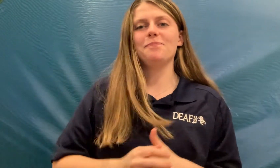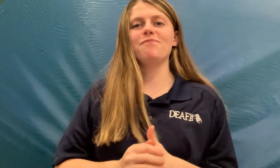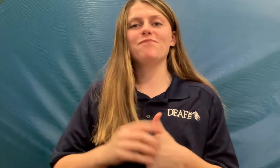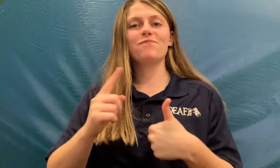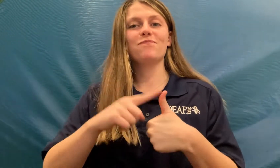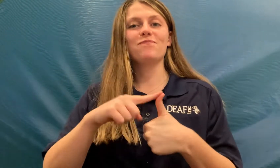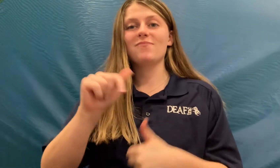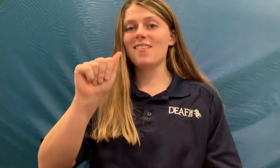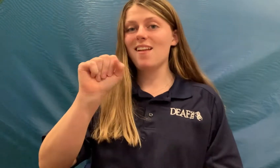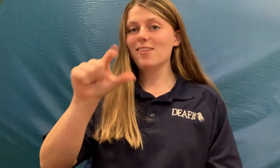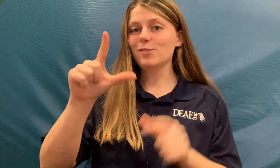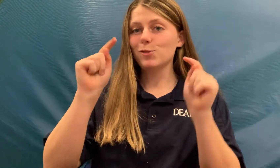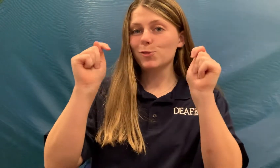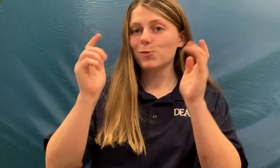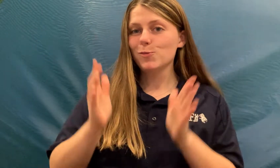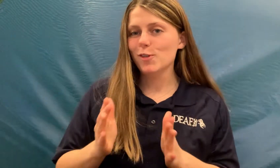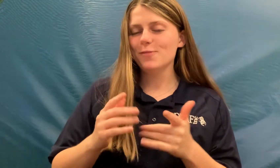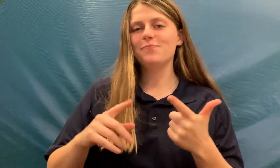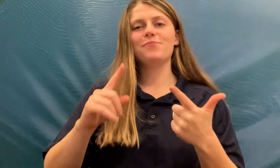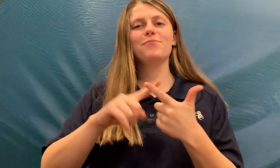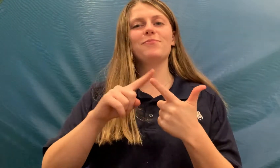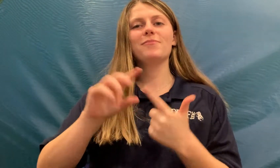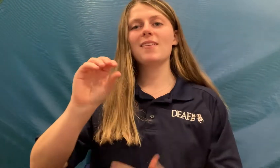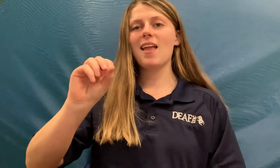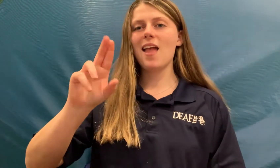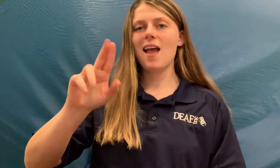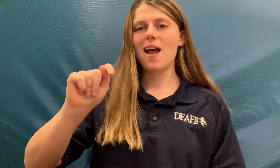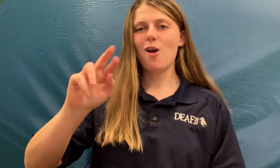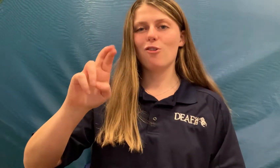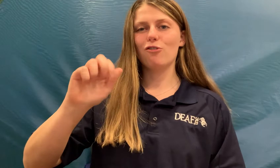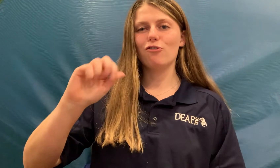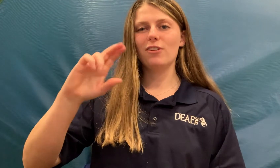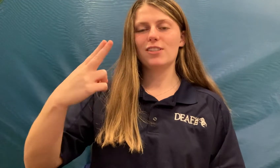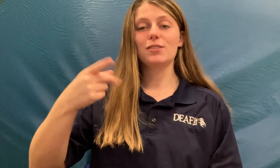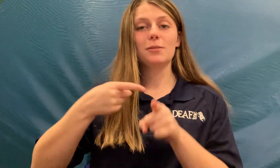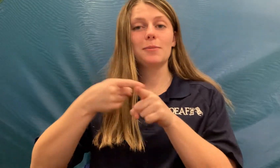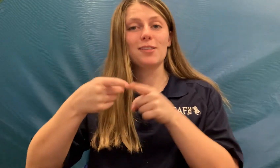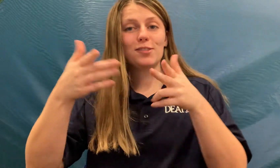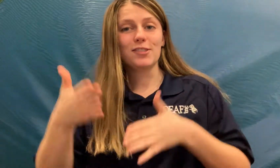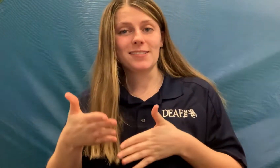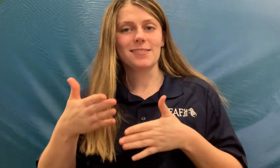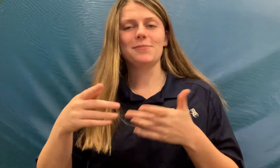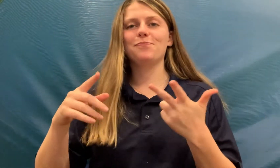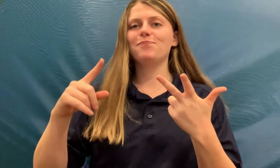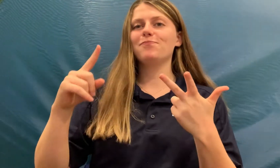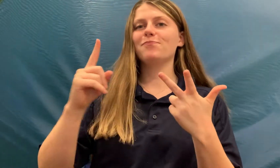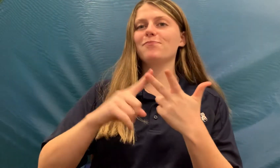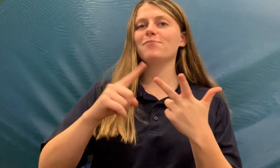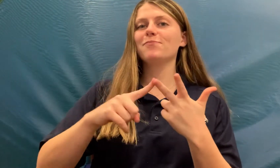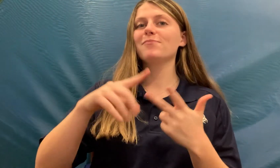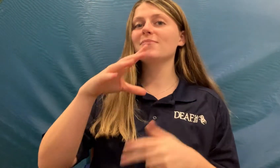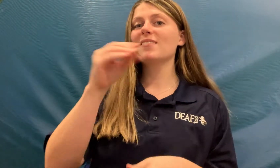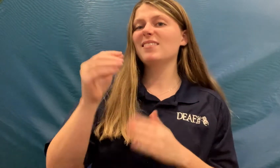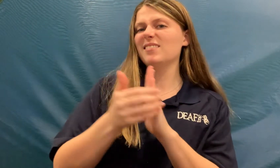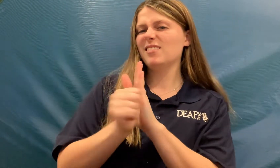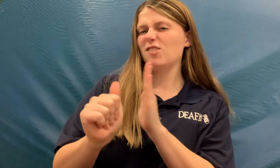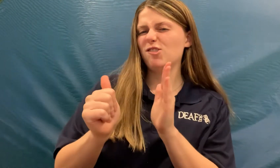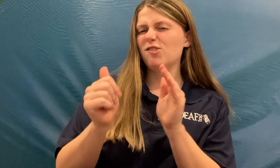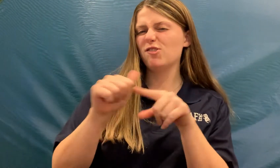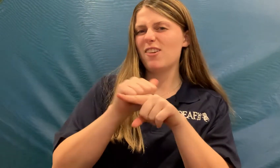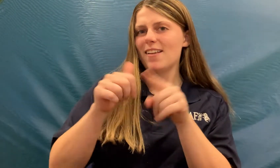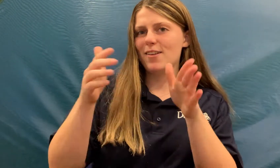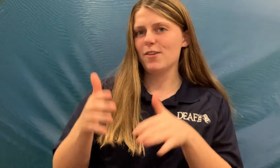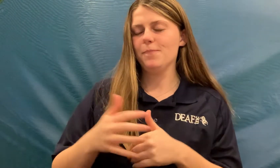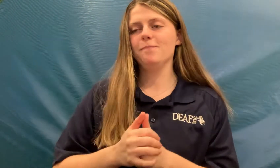ASL Tutor, Outreach Specialist, and IL Skills Specialist.